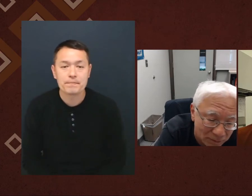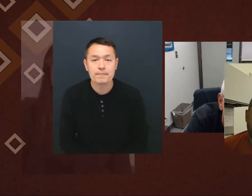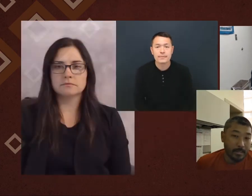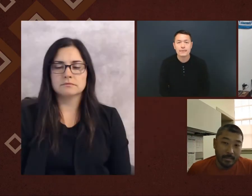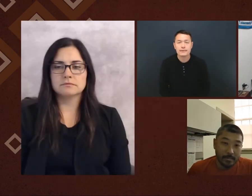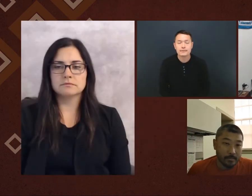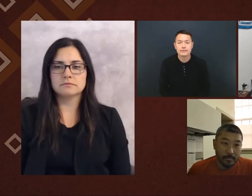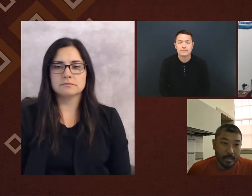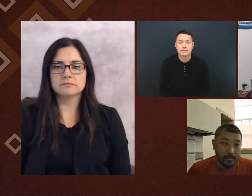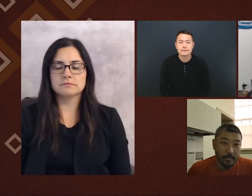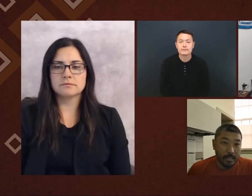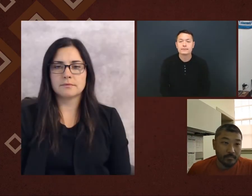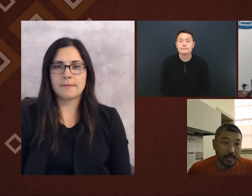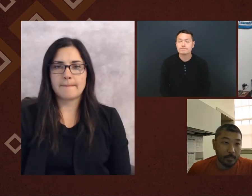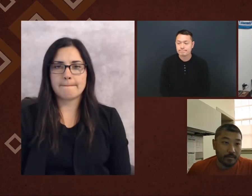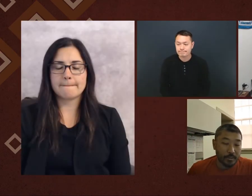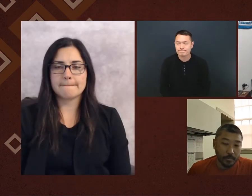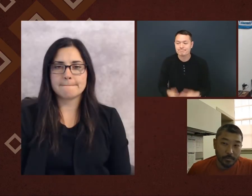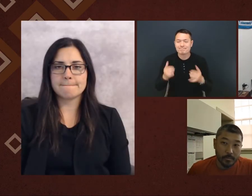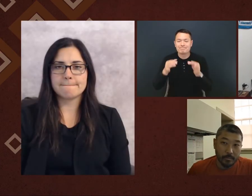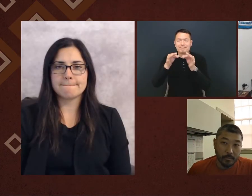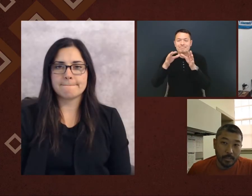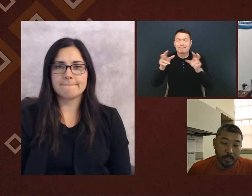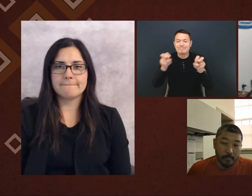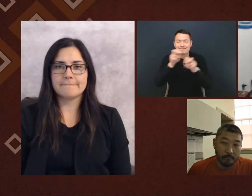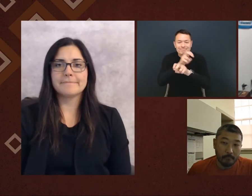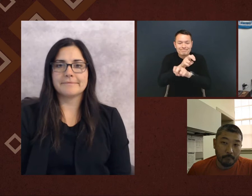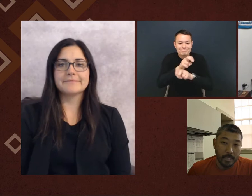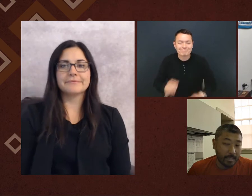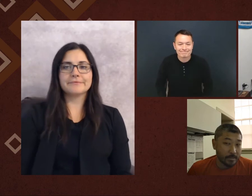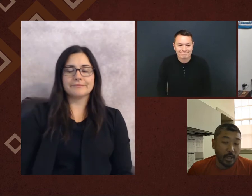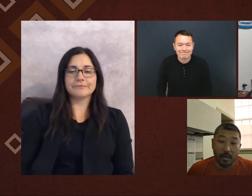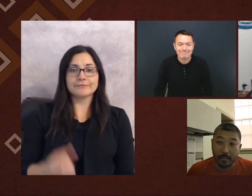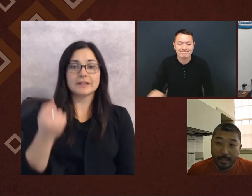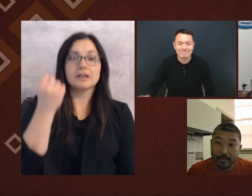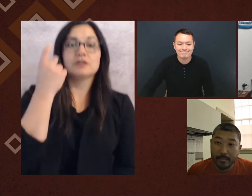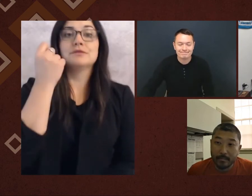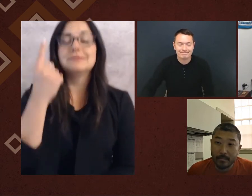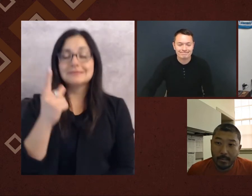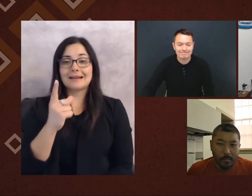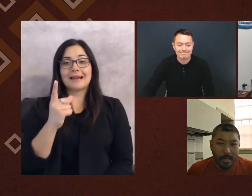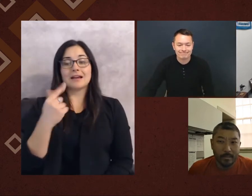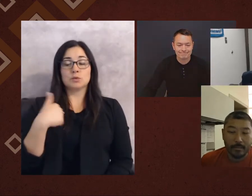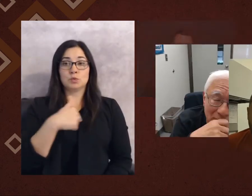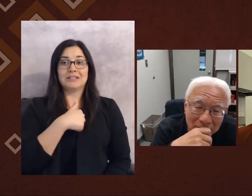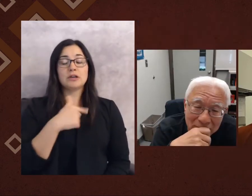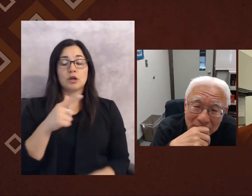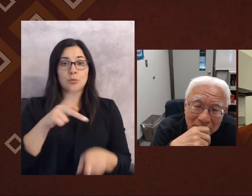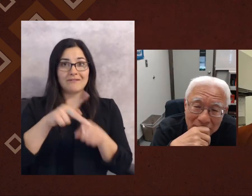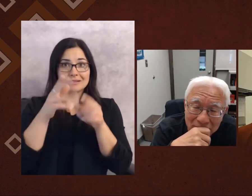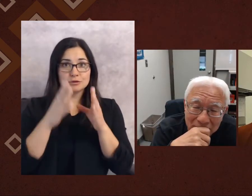read it as as classified professionals, as colleagues like this.